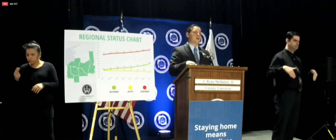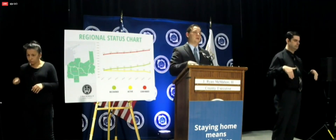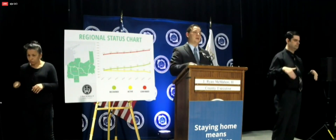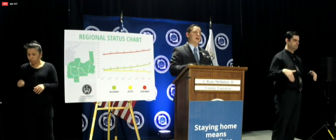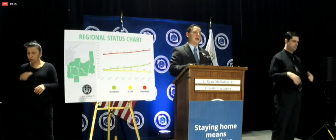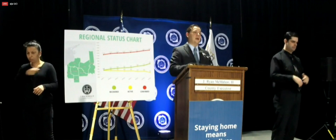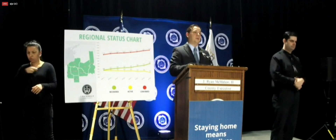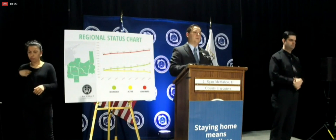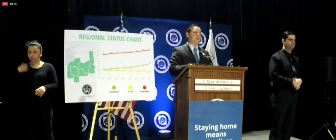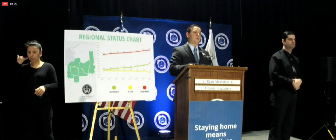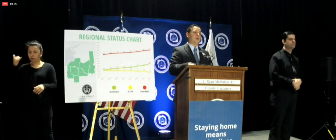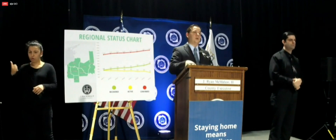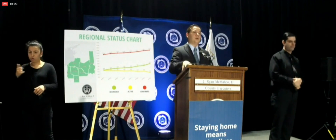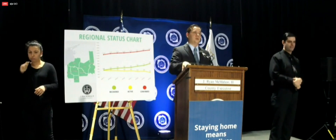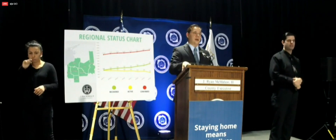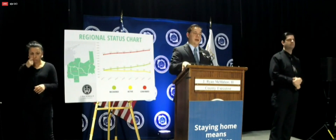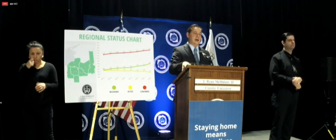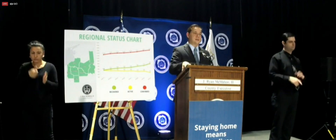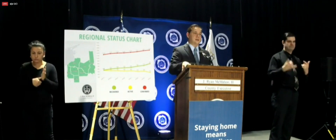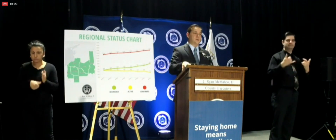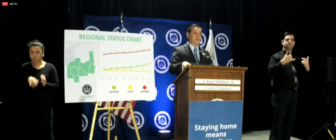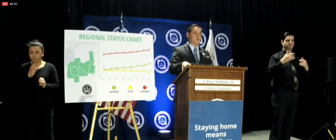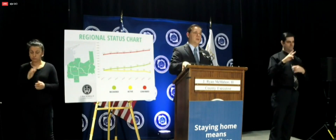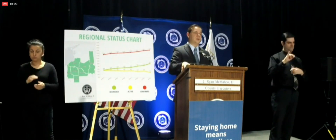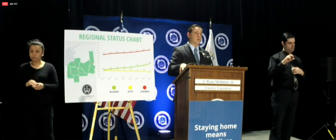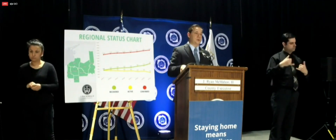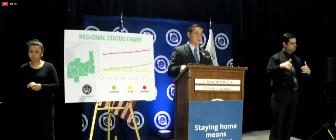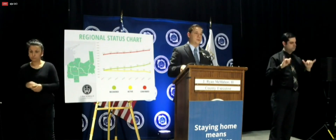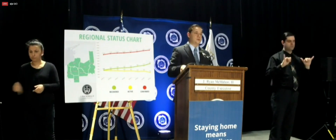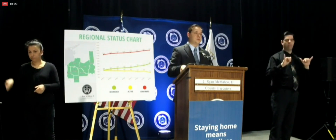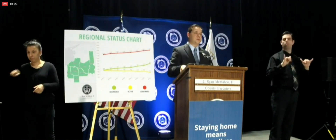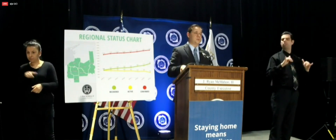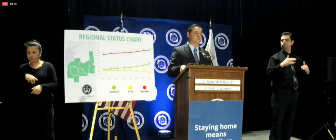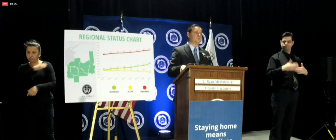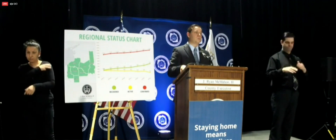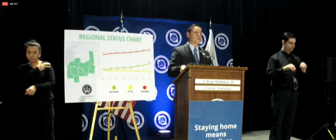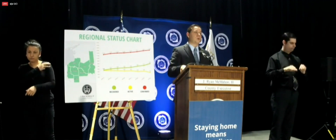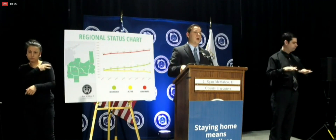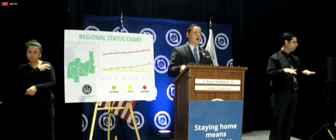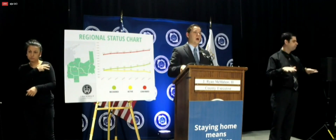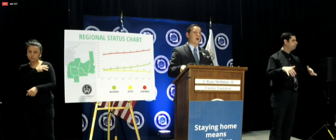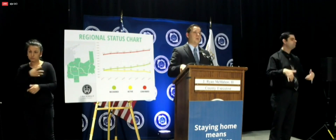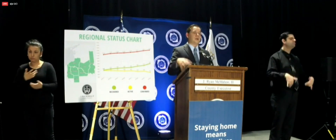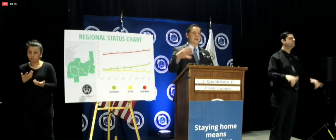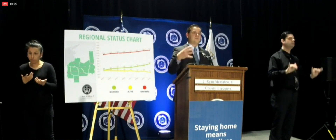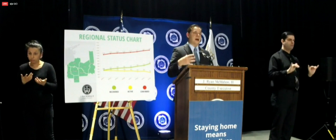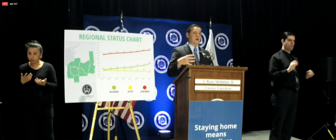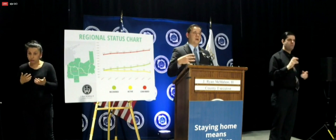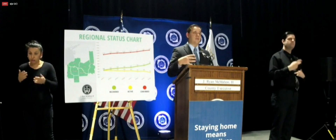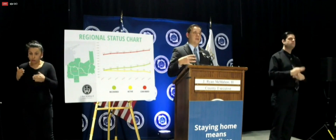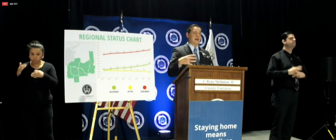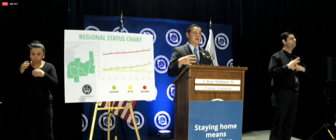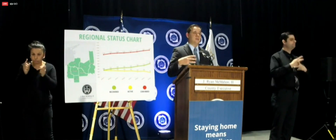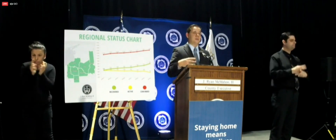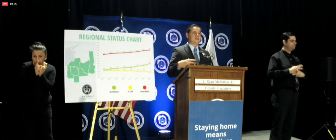CONTACTING THEIR DOCTOR, THEY ARE MEETING CDC GUIDELINES AND GOING. THEY HAD PEOPLE WHO THEY WERE IN DIRECT CONTACT WITH. WE HAD TO QUARANTINE THOSE